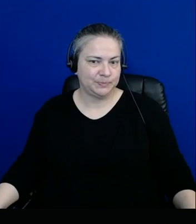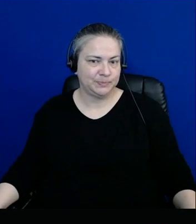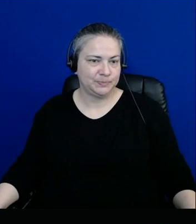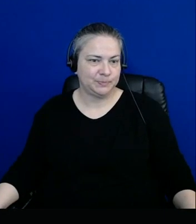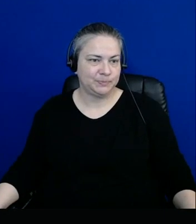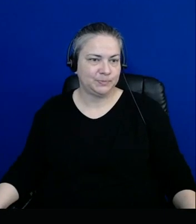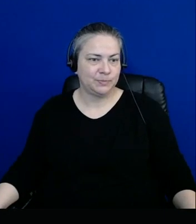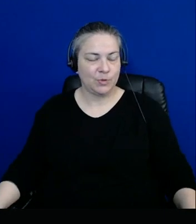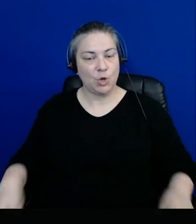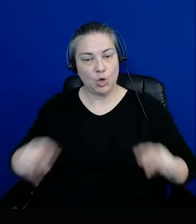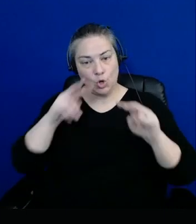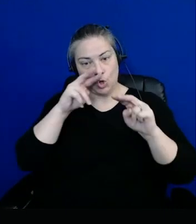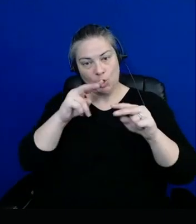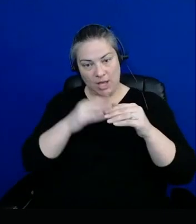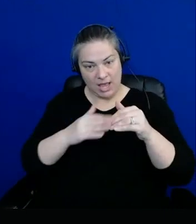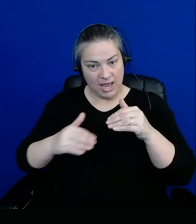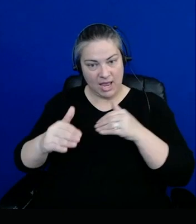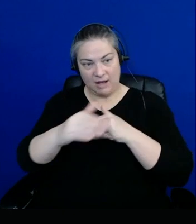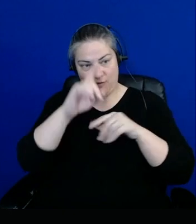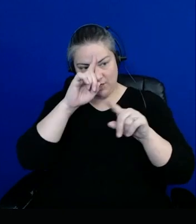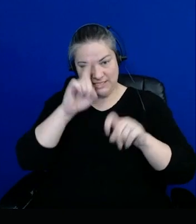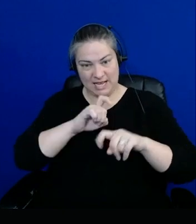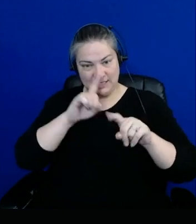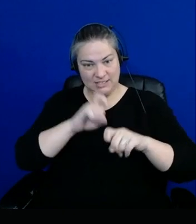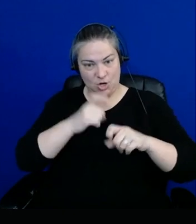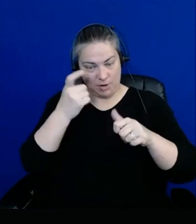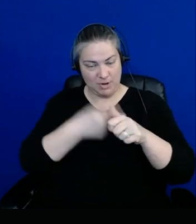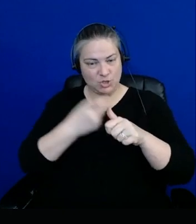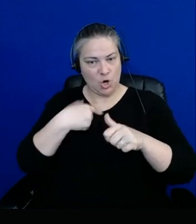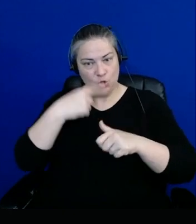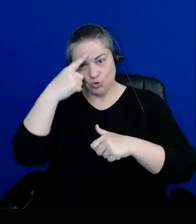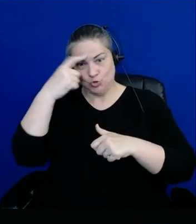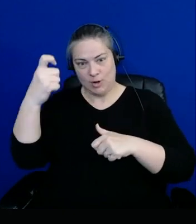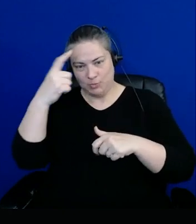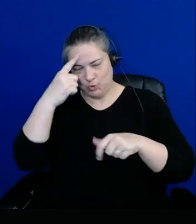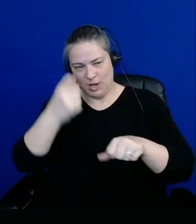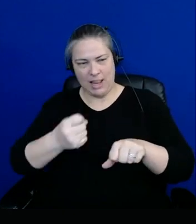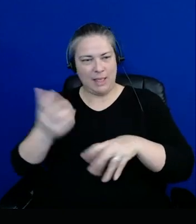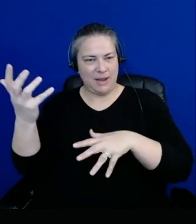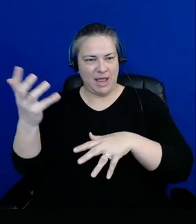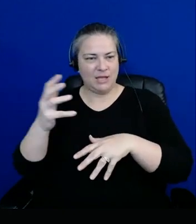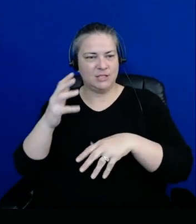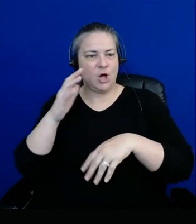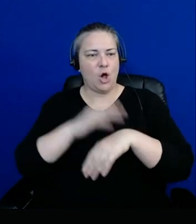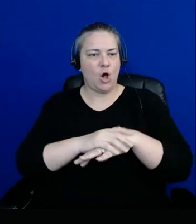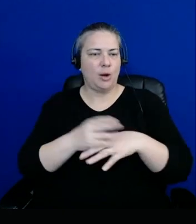Looking ahead on test automation, our dream is to eliminate our on-premises footprint completely.